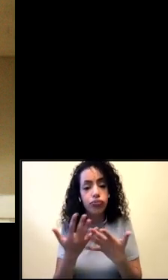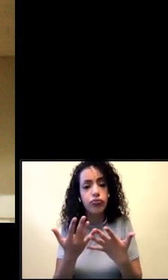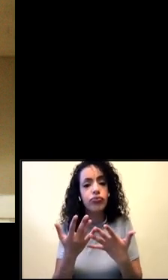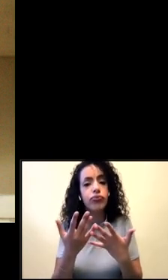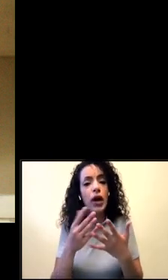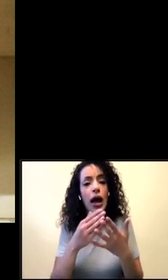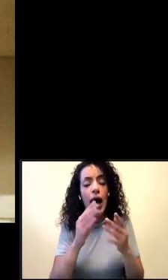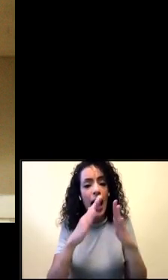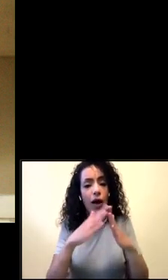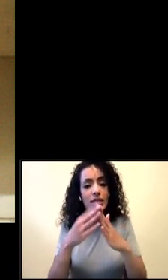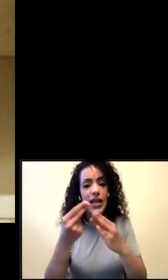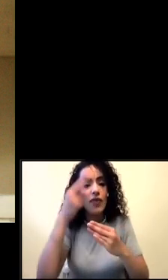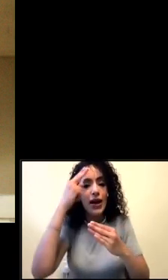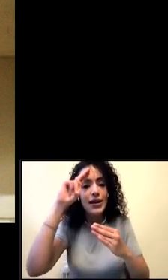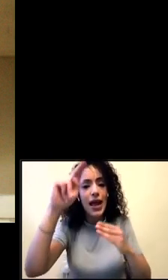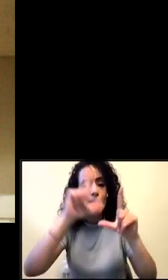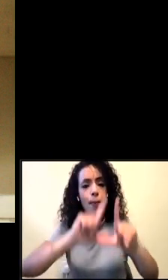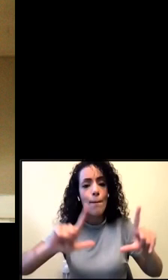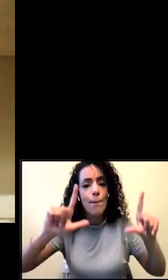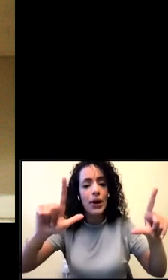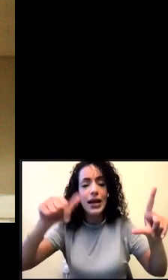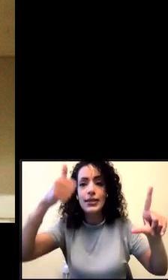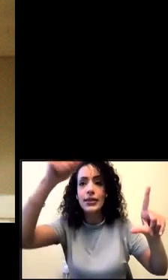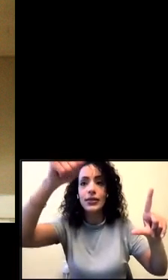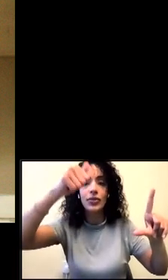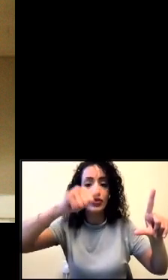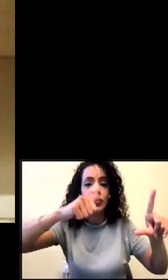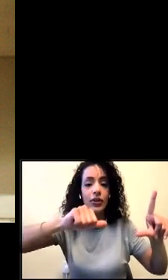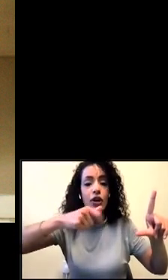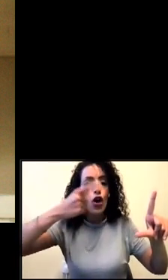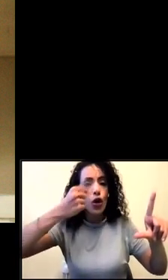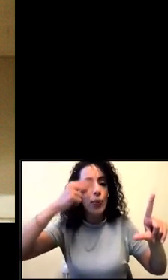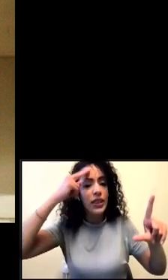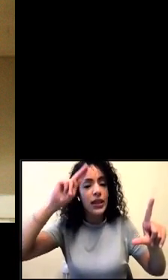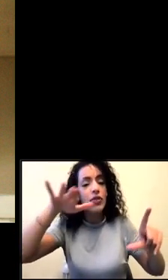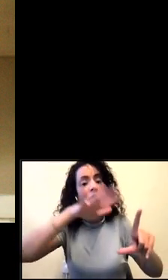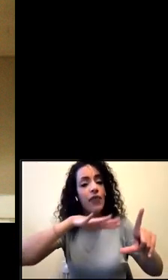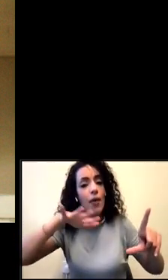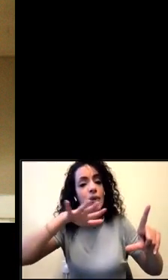which are either names of the family who lives in it or like this. It has poetry and it's poetry